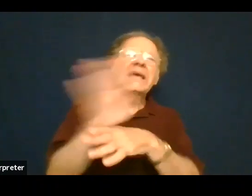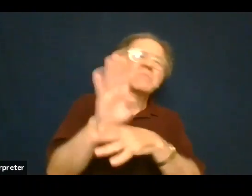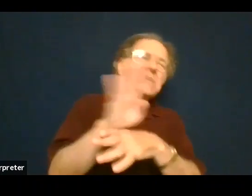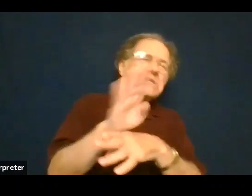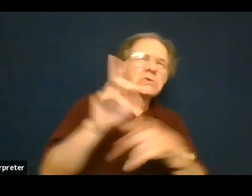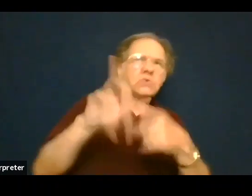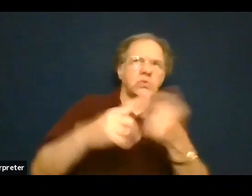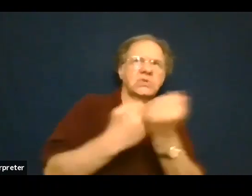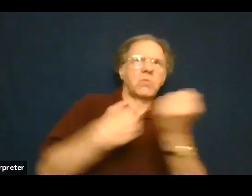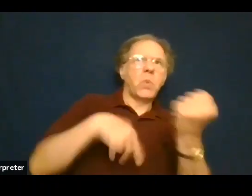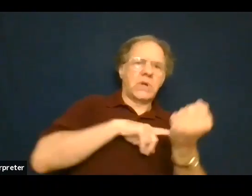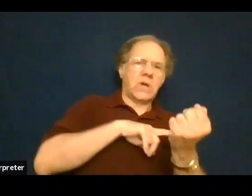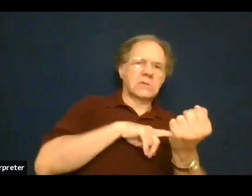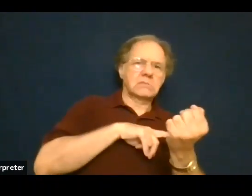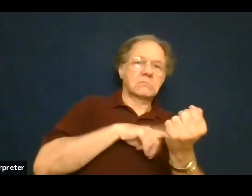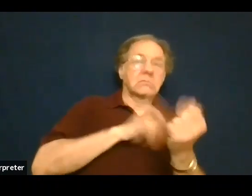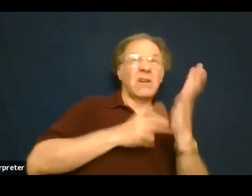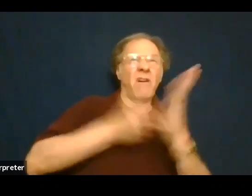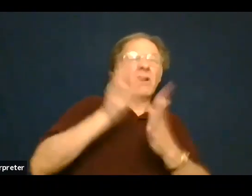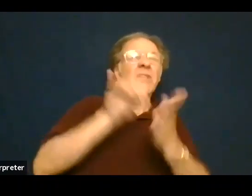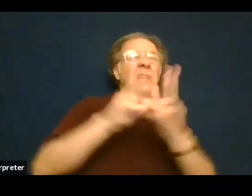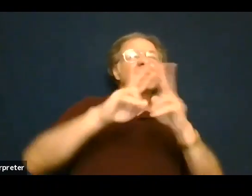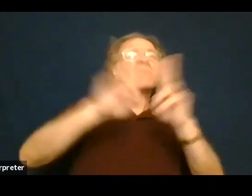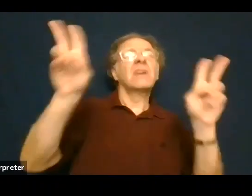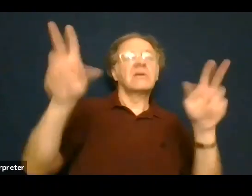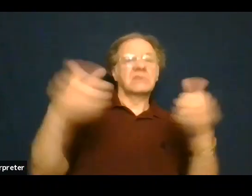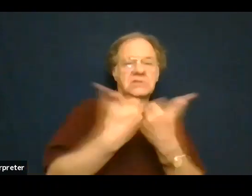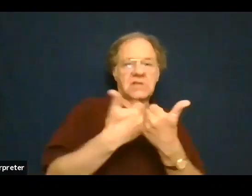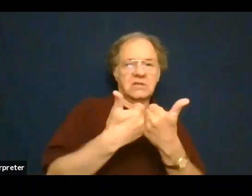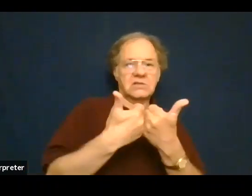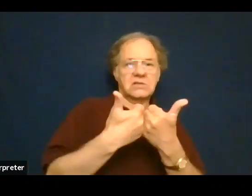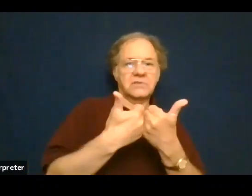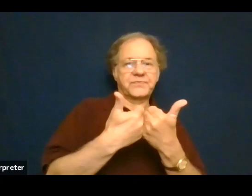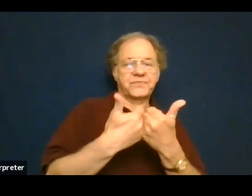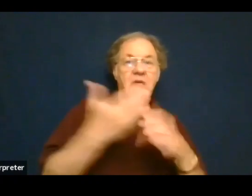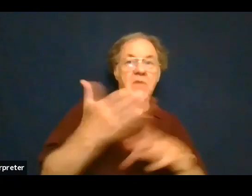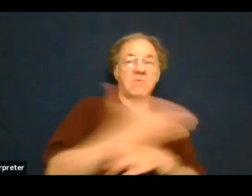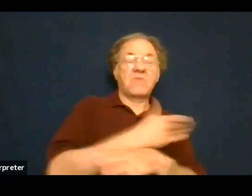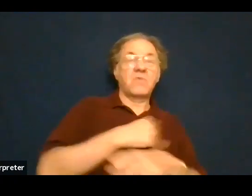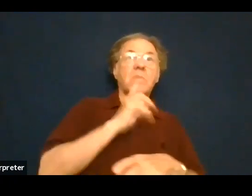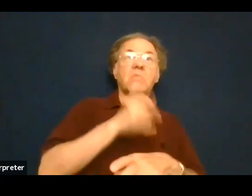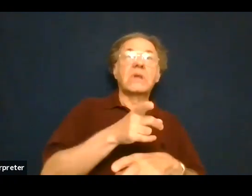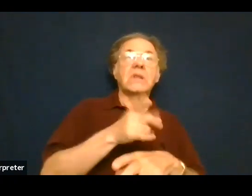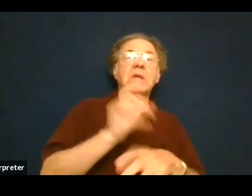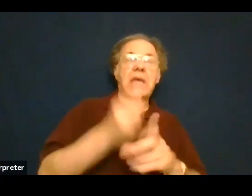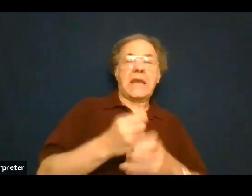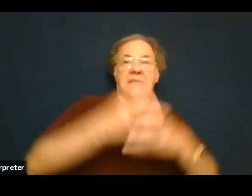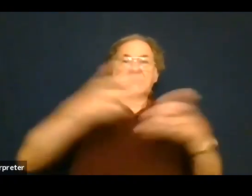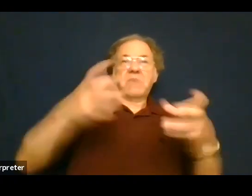And honestly, that is very challenging. And so before we really can expand even with outside the US, we need to be